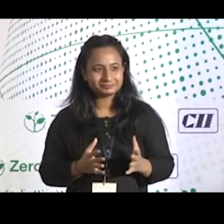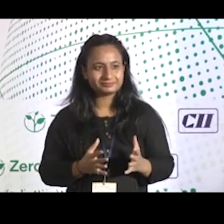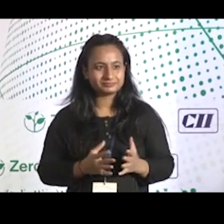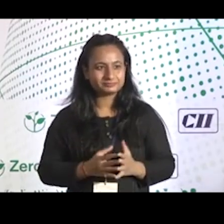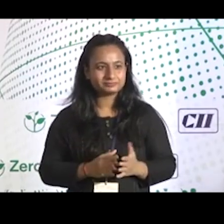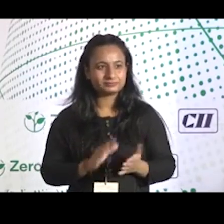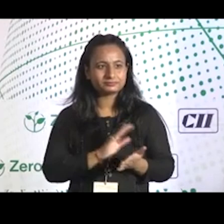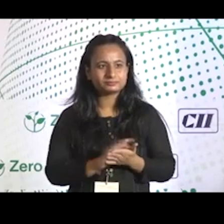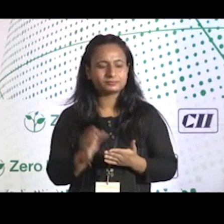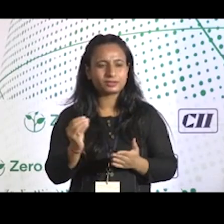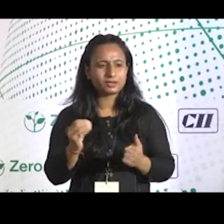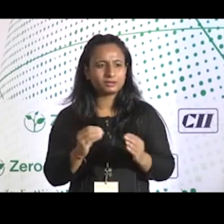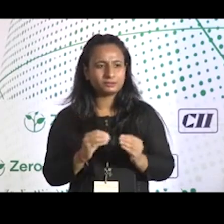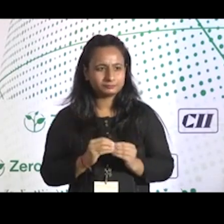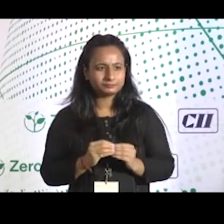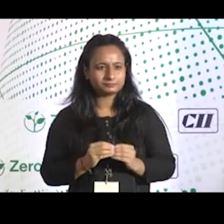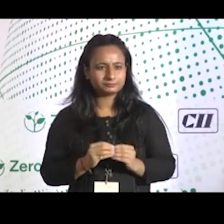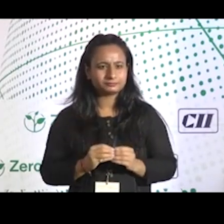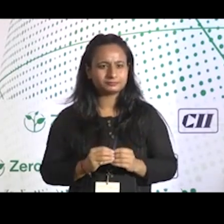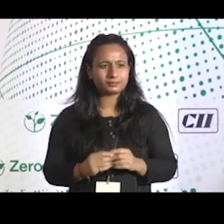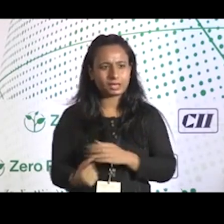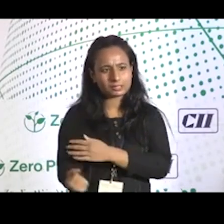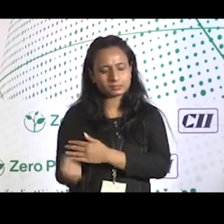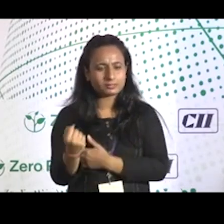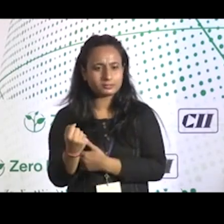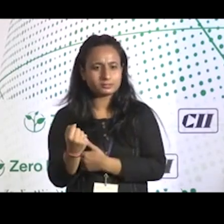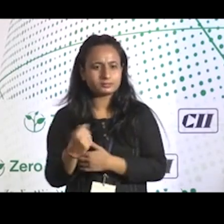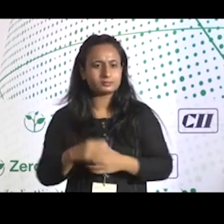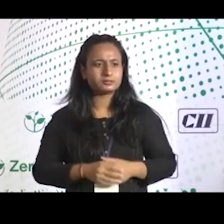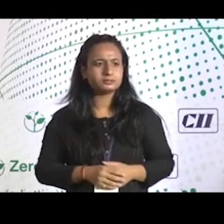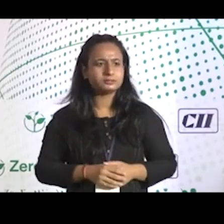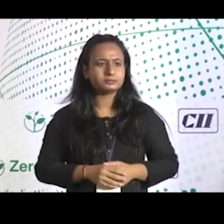Magnetic is an organization that has over 200 listed